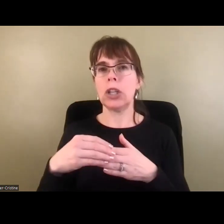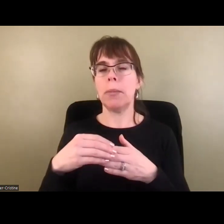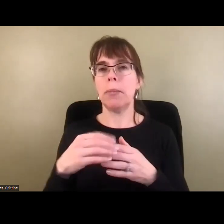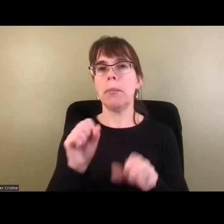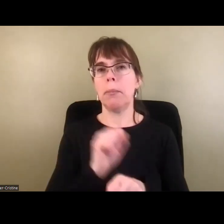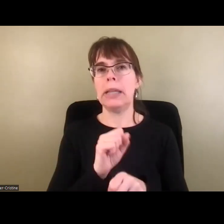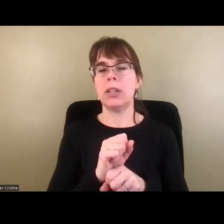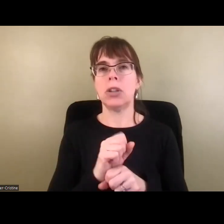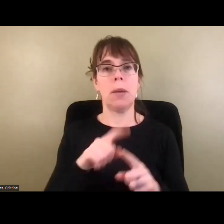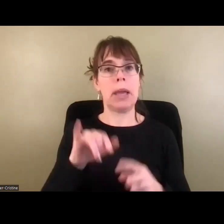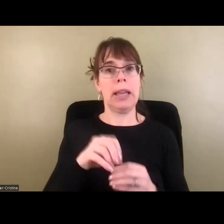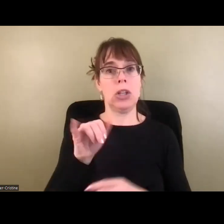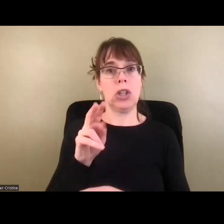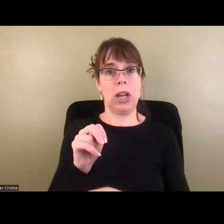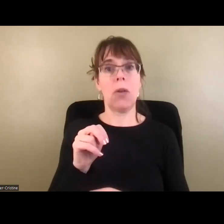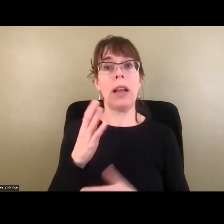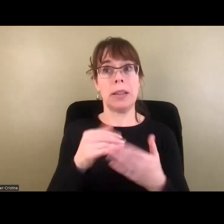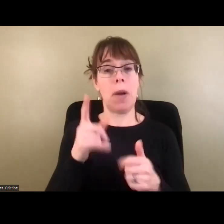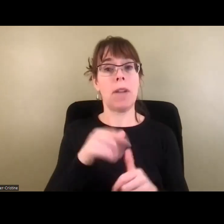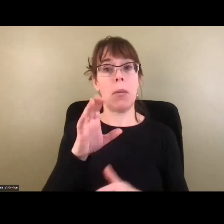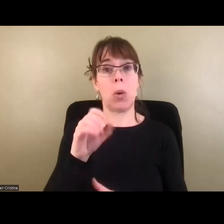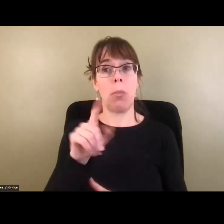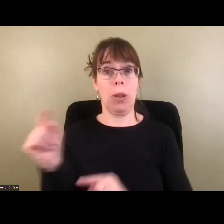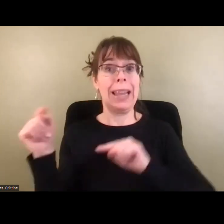in January we did have someone from Cobalt come visit with us and kind of